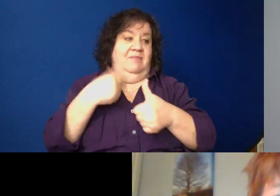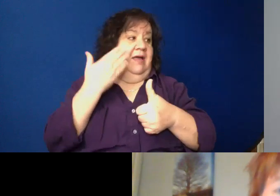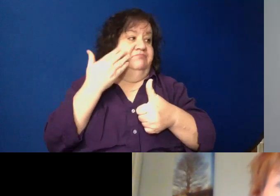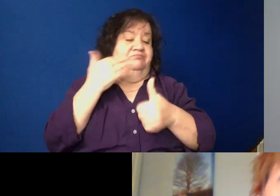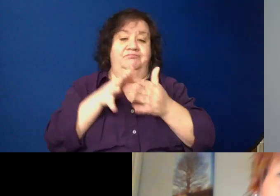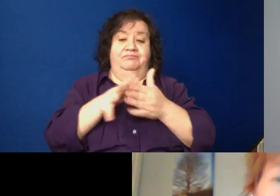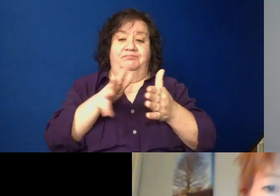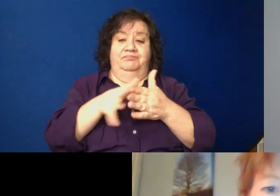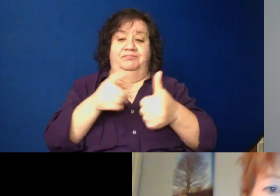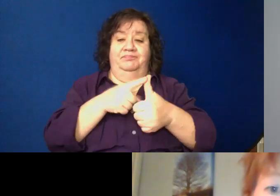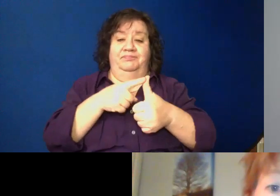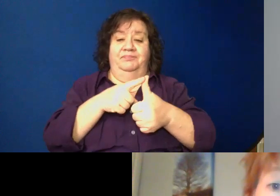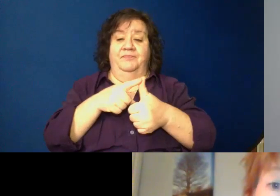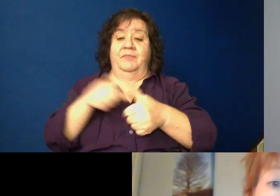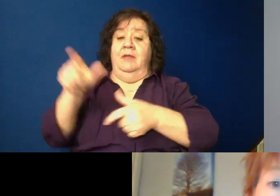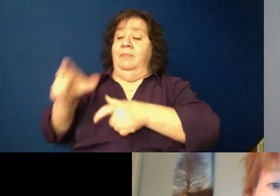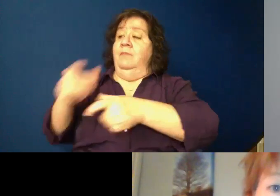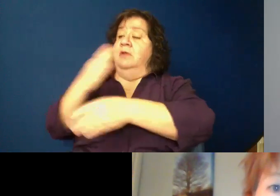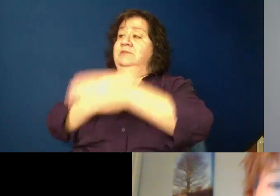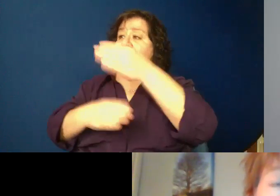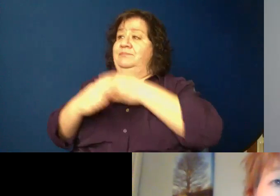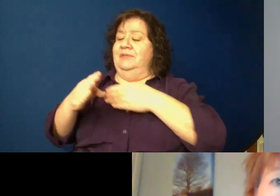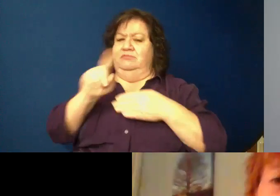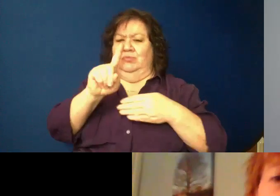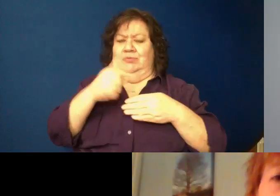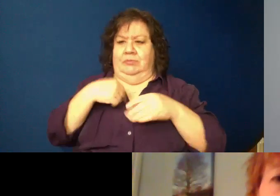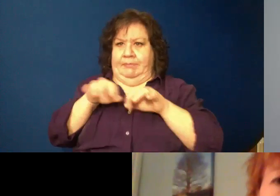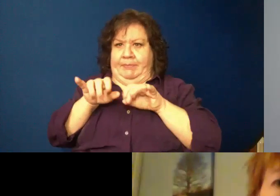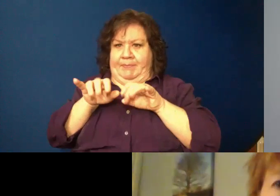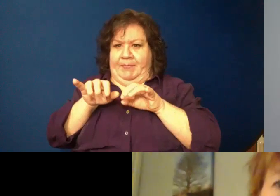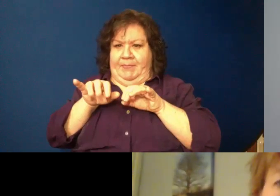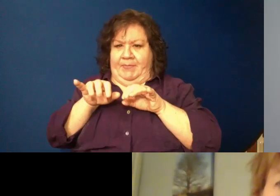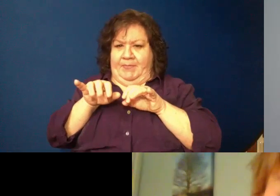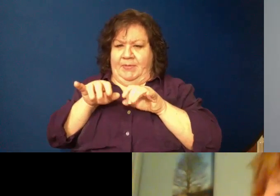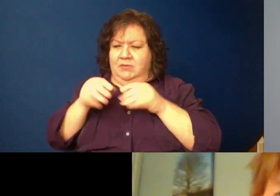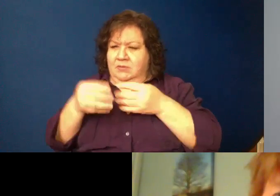and named as a priority group we think that it's extremely important that all information